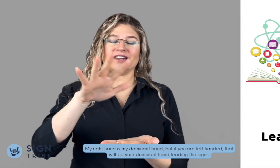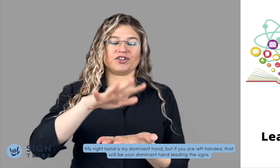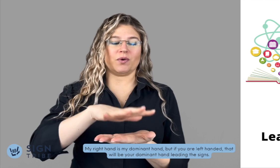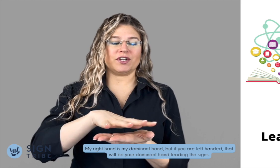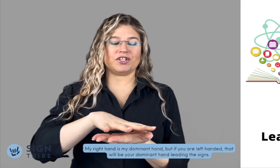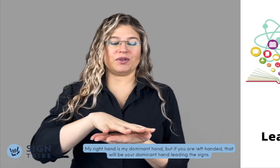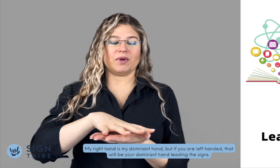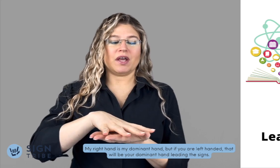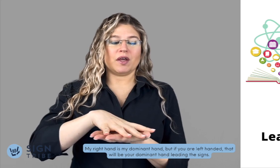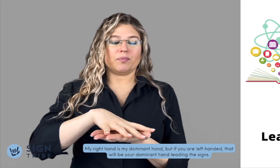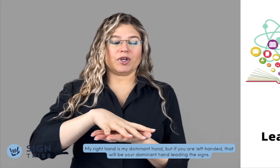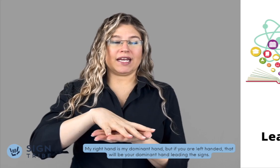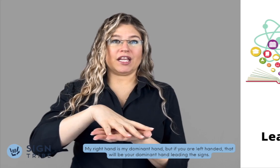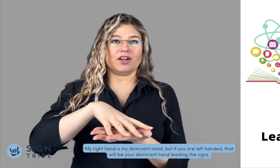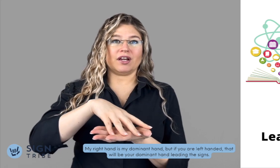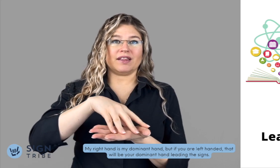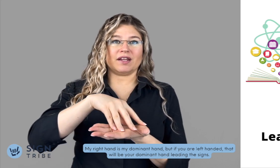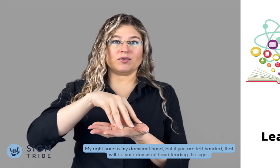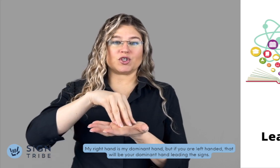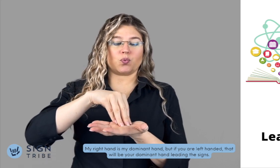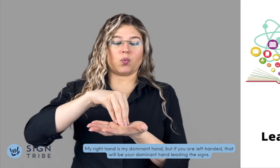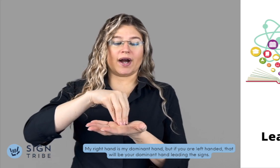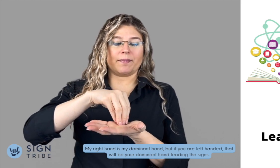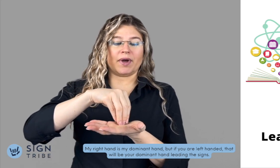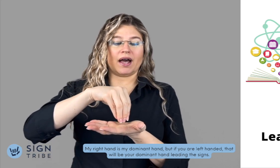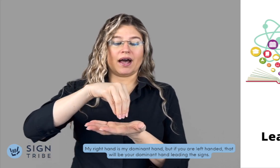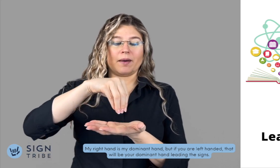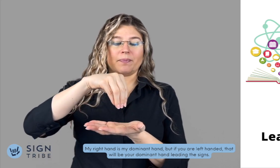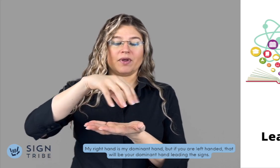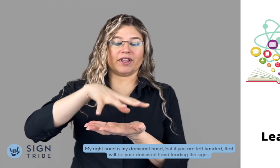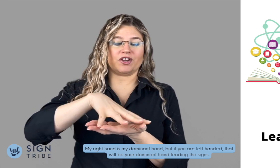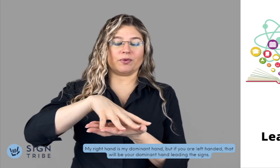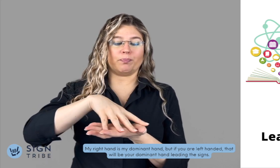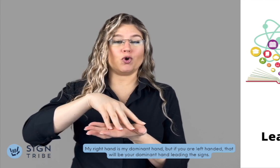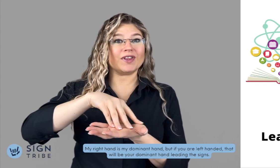you're going to put it here and then swipe up like you're pulling